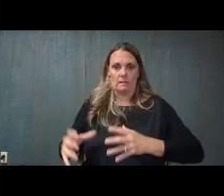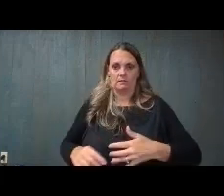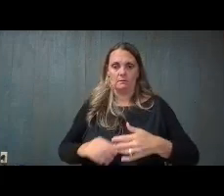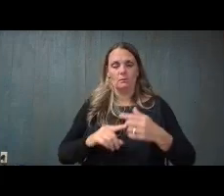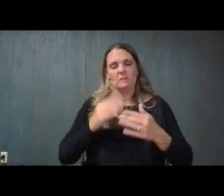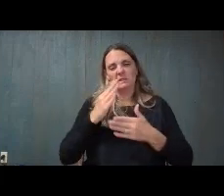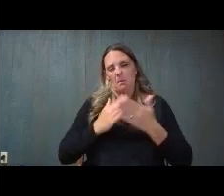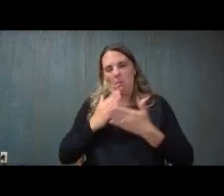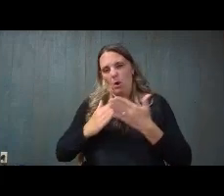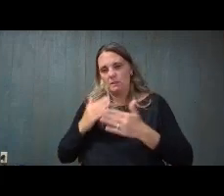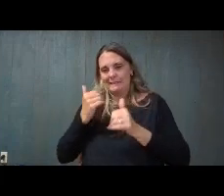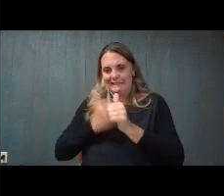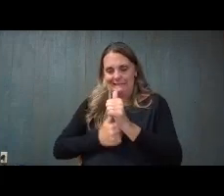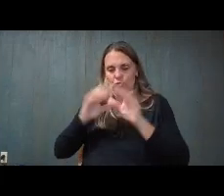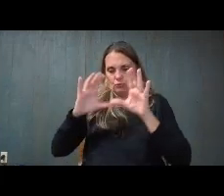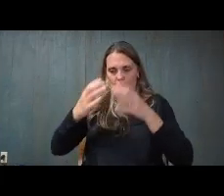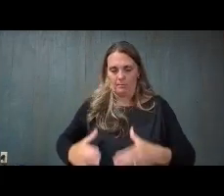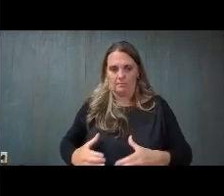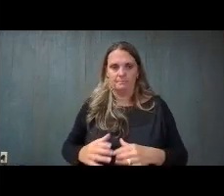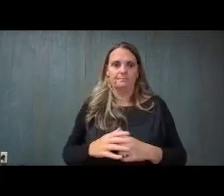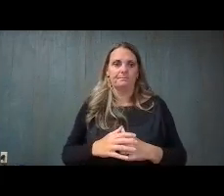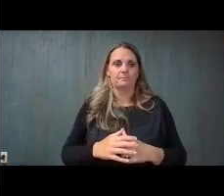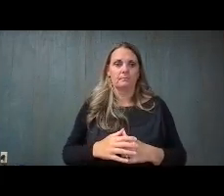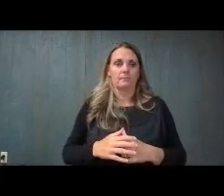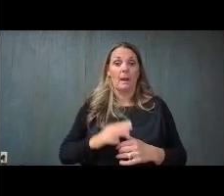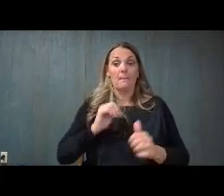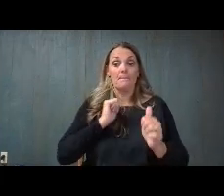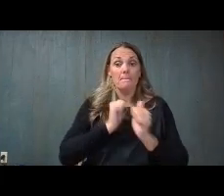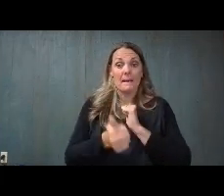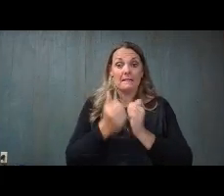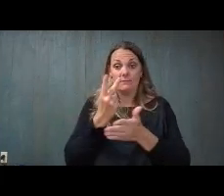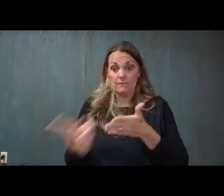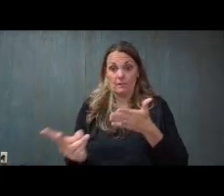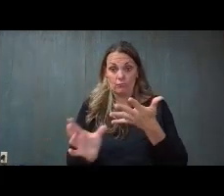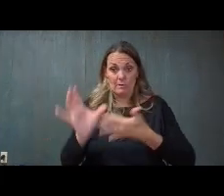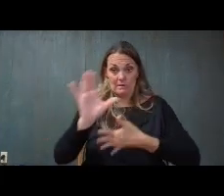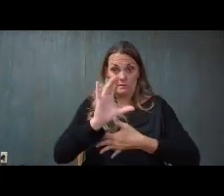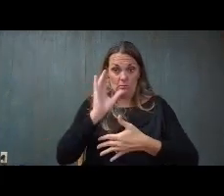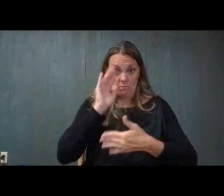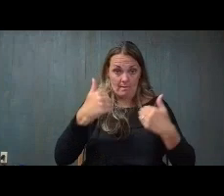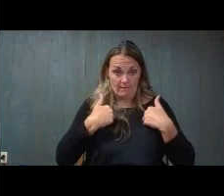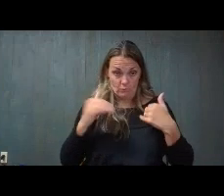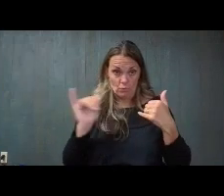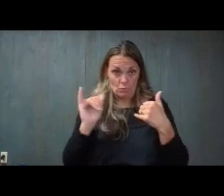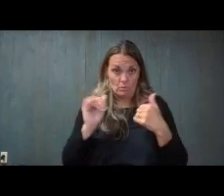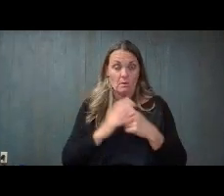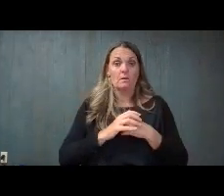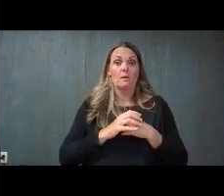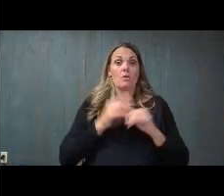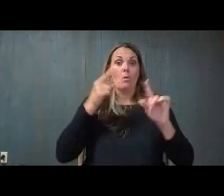for each category, as well as pass fail criteria. The points associated with each